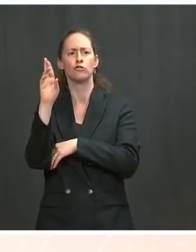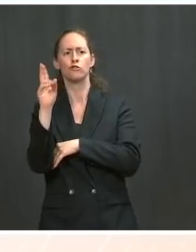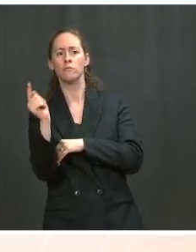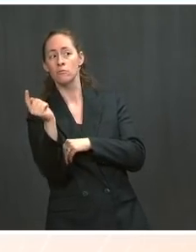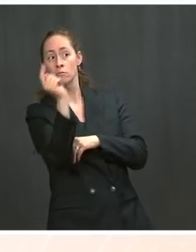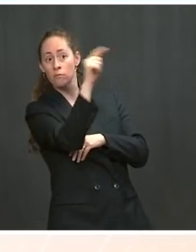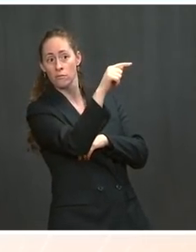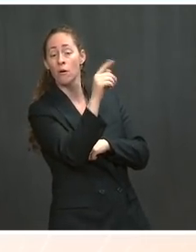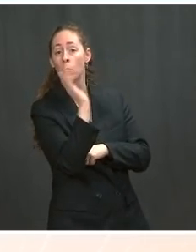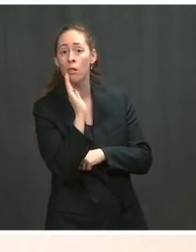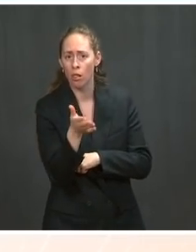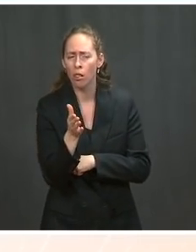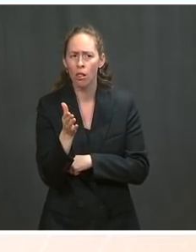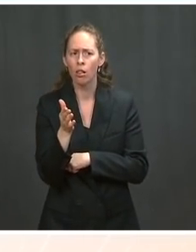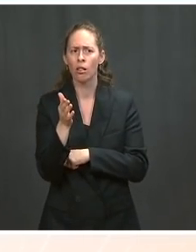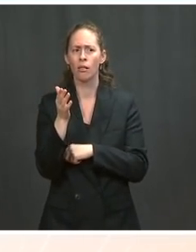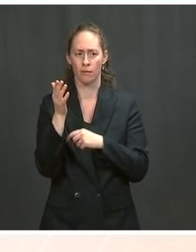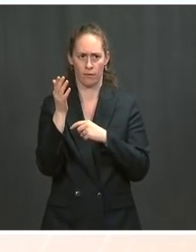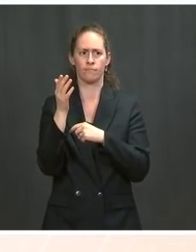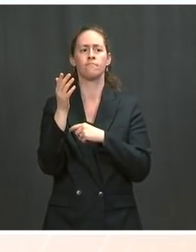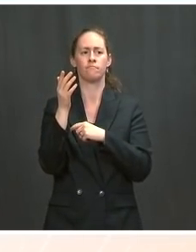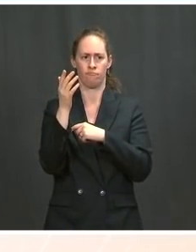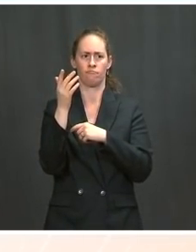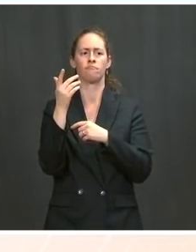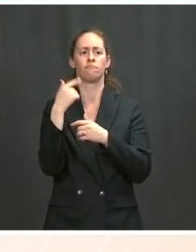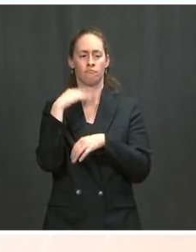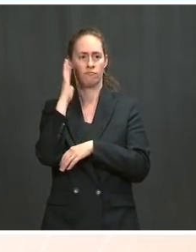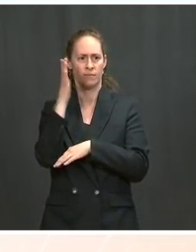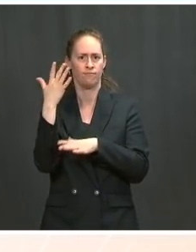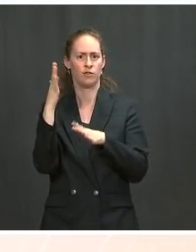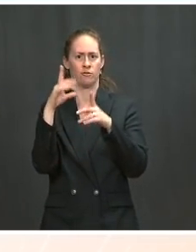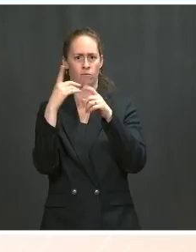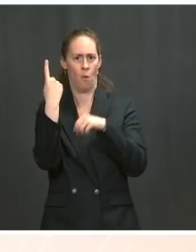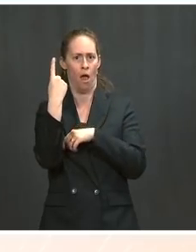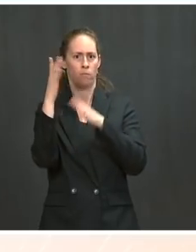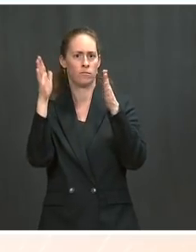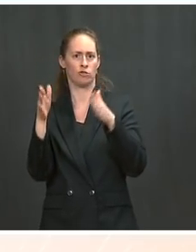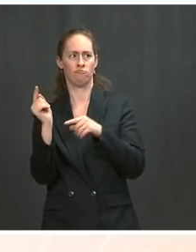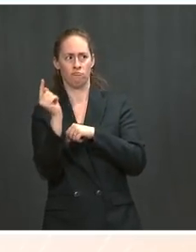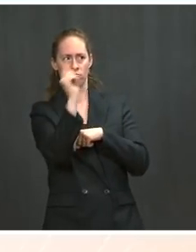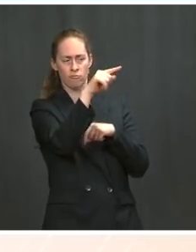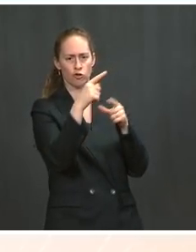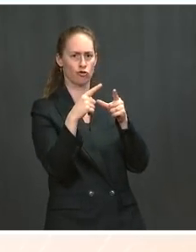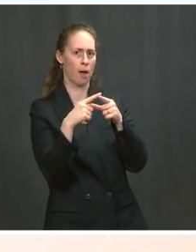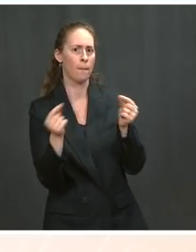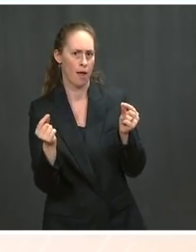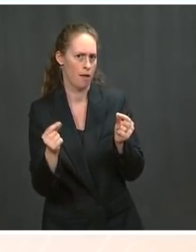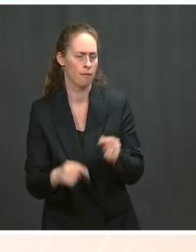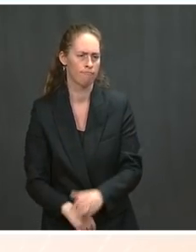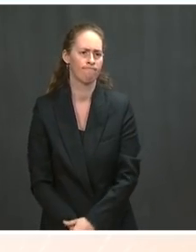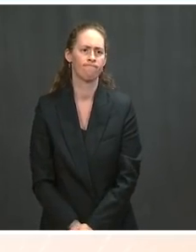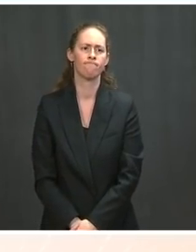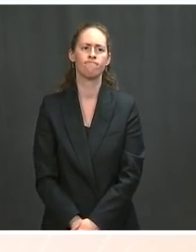and Japan is certainly one of those: important partner in the region, important partner in addressing stability and security in the region.